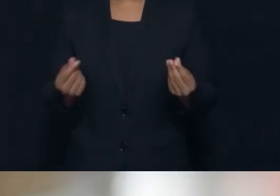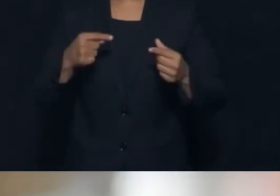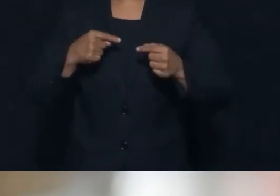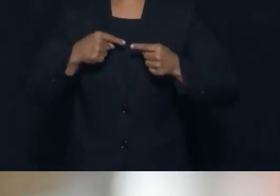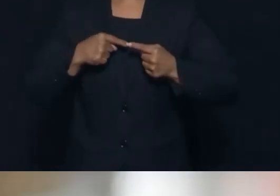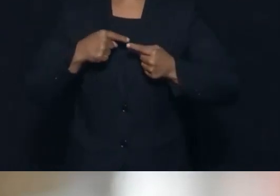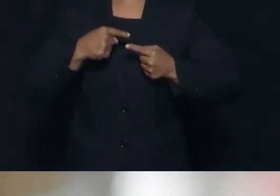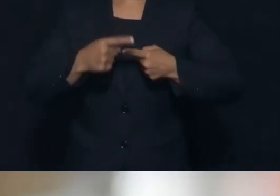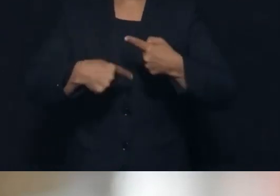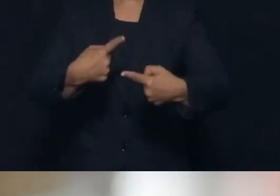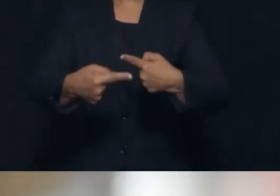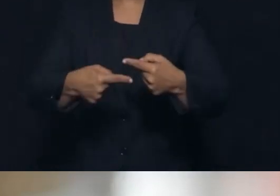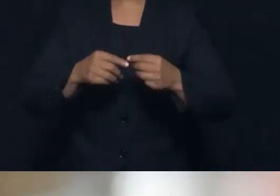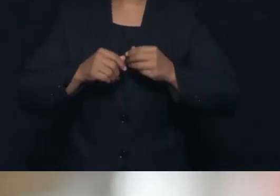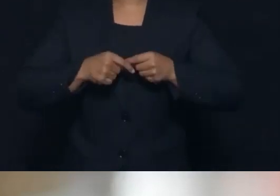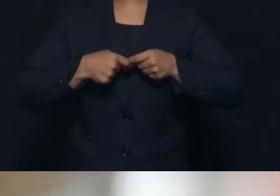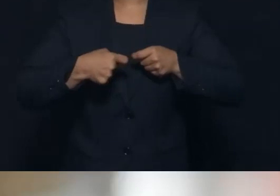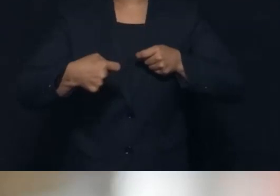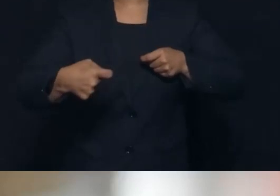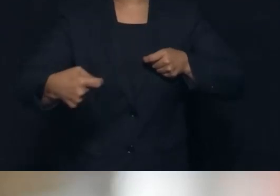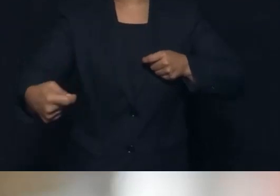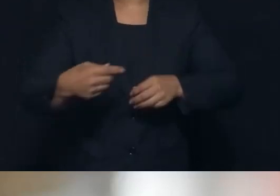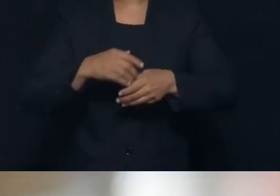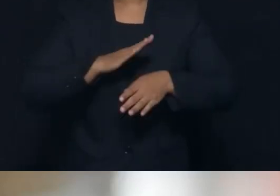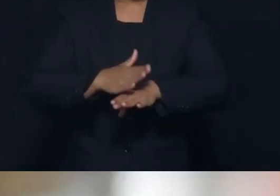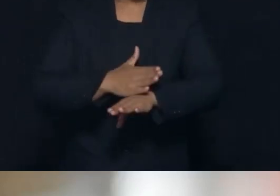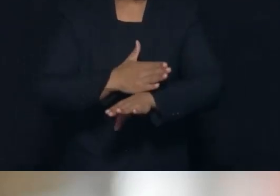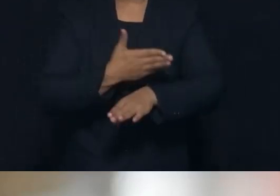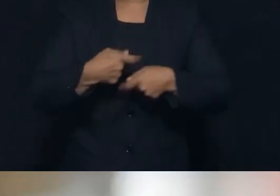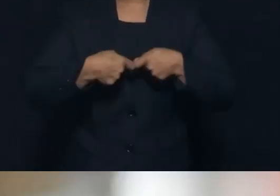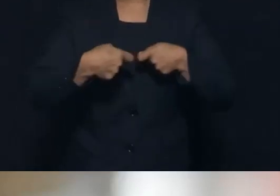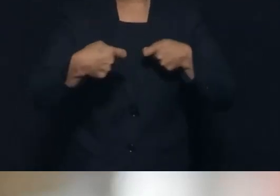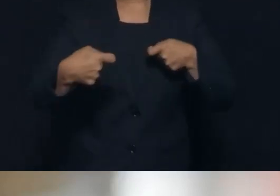The consortium is in this role with the different universities with experience of ICT.